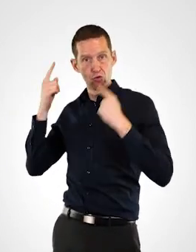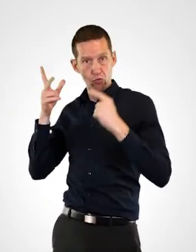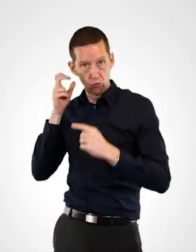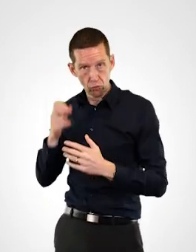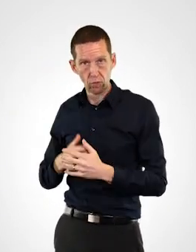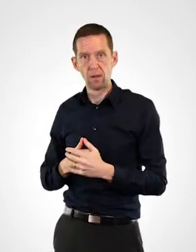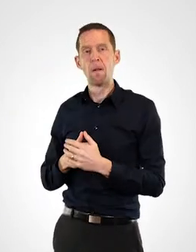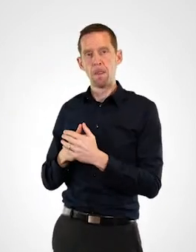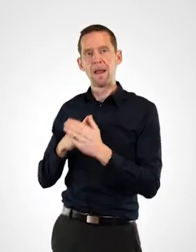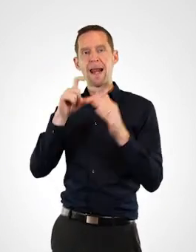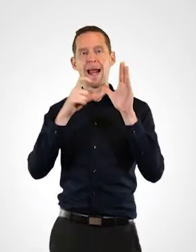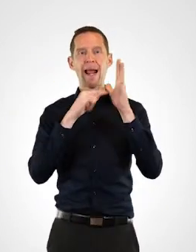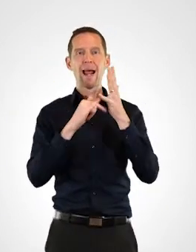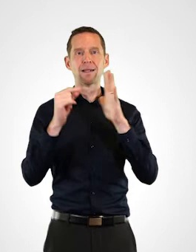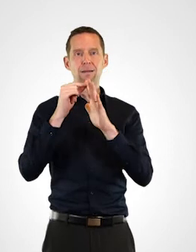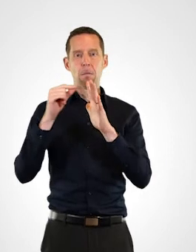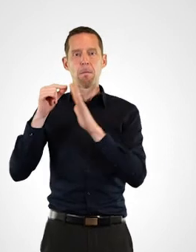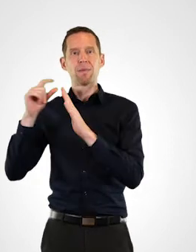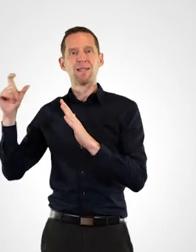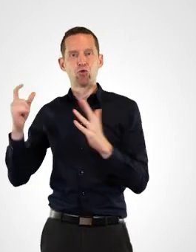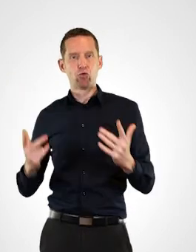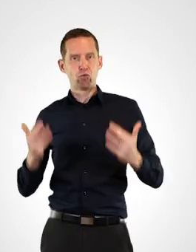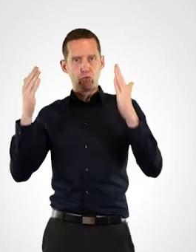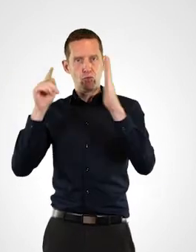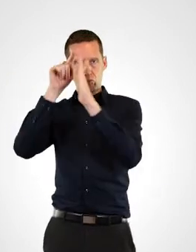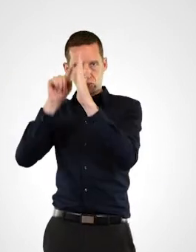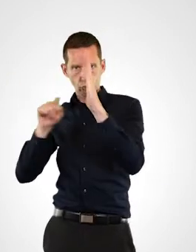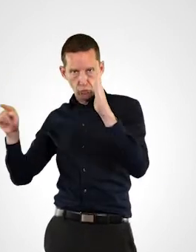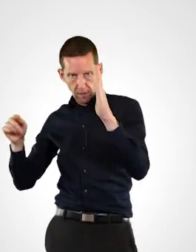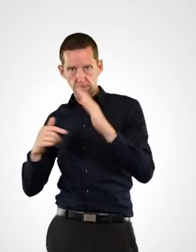and here we have the CASP percent scores and then at each data point